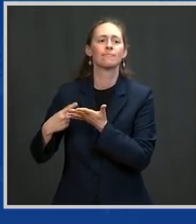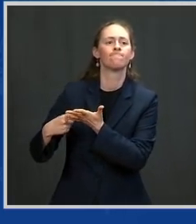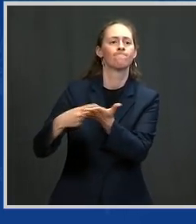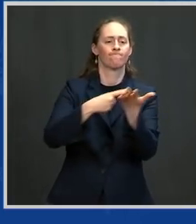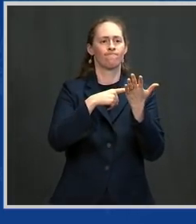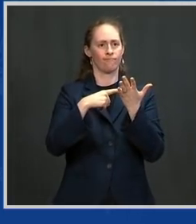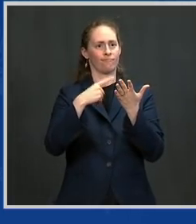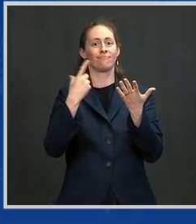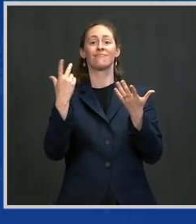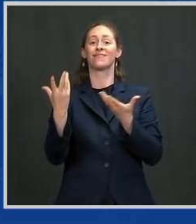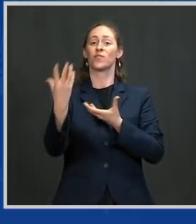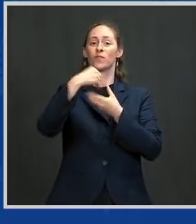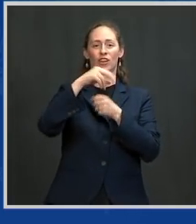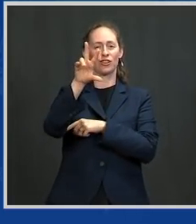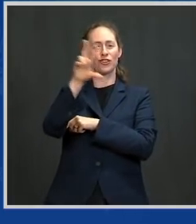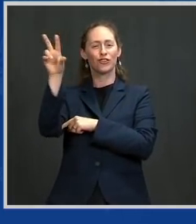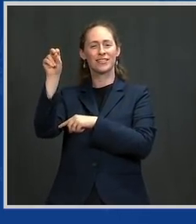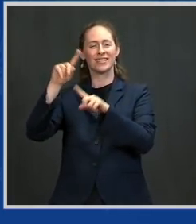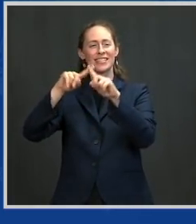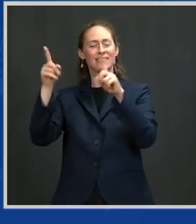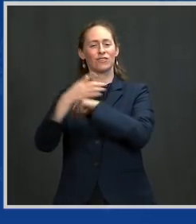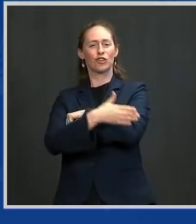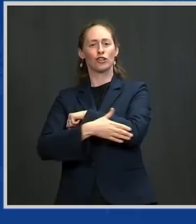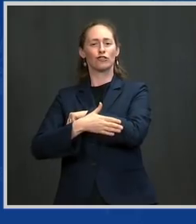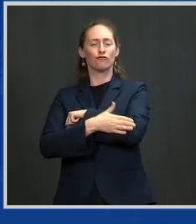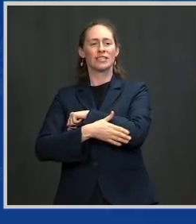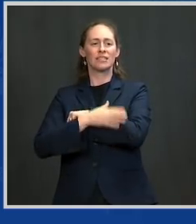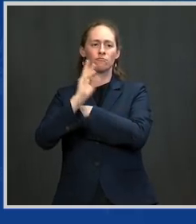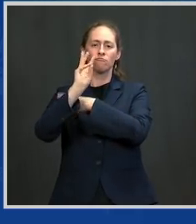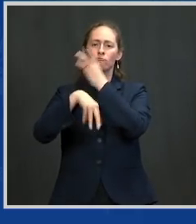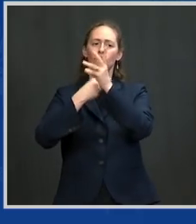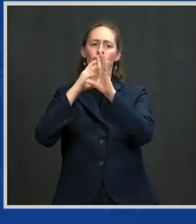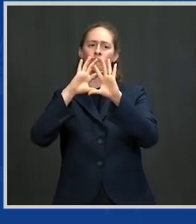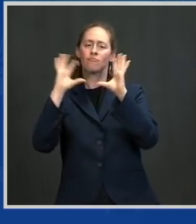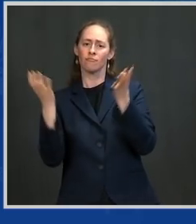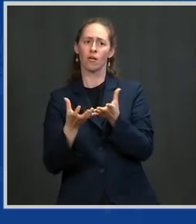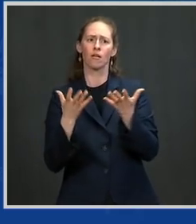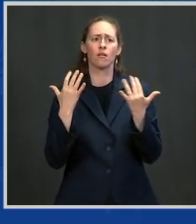and I pointed out that we're facing a once-in-a-century global health crisis.